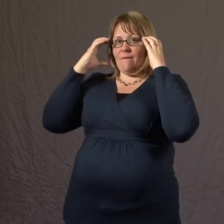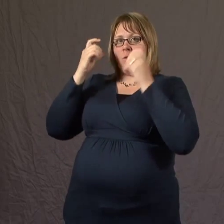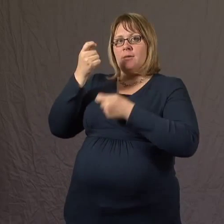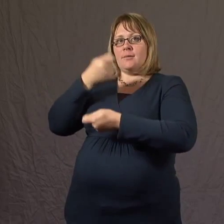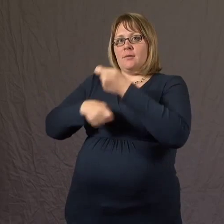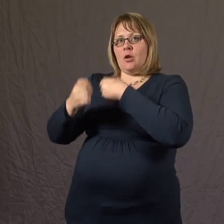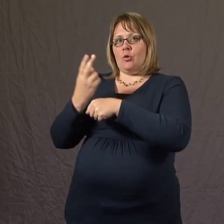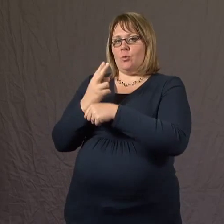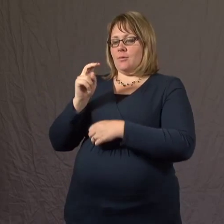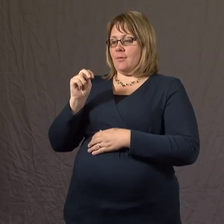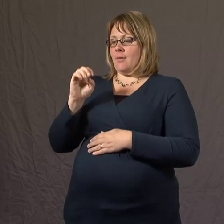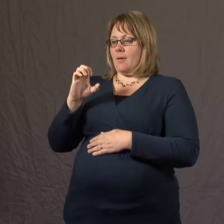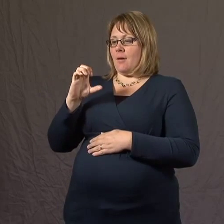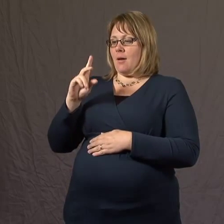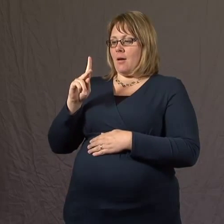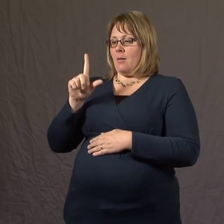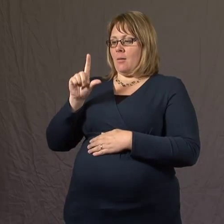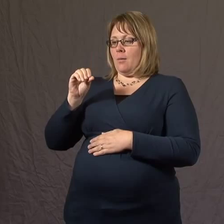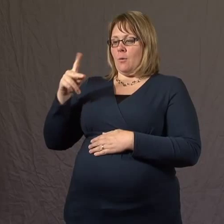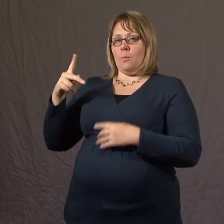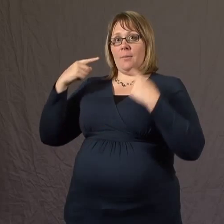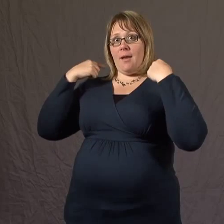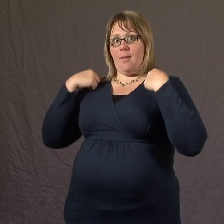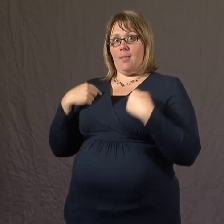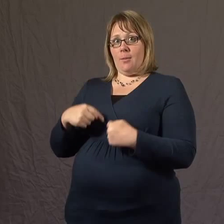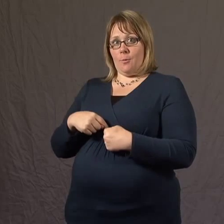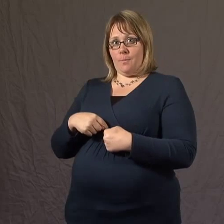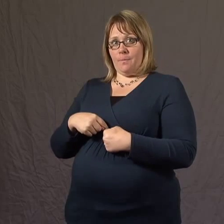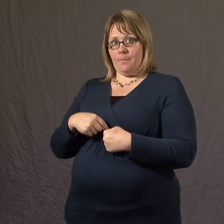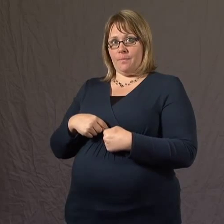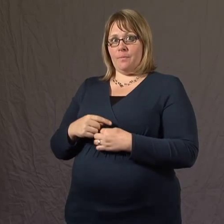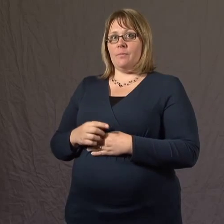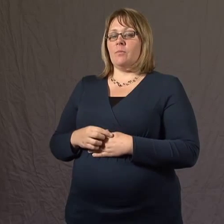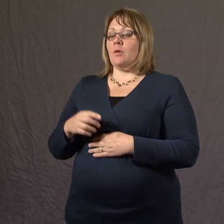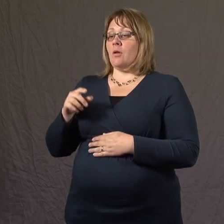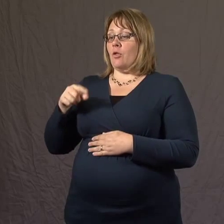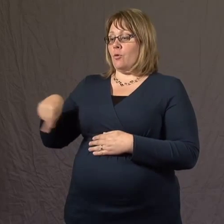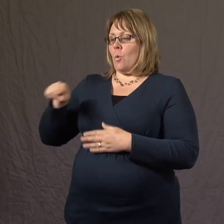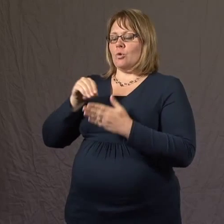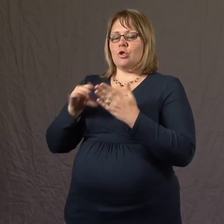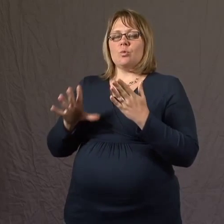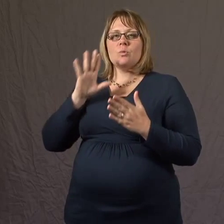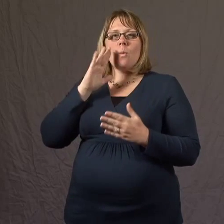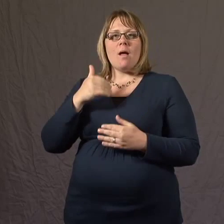some students will not use headsets but some of them will use a neckloop.